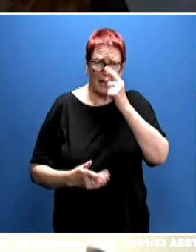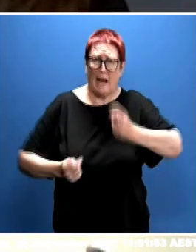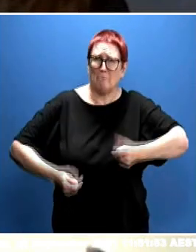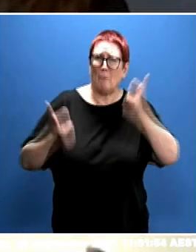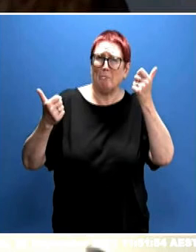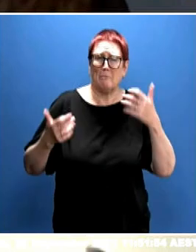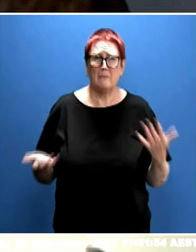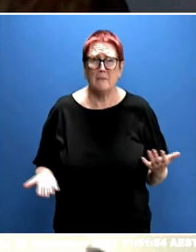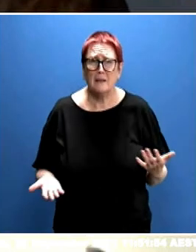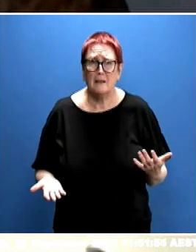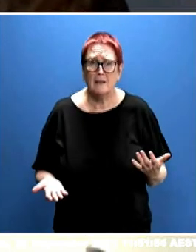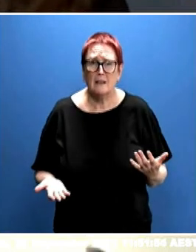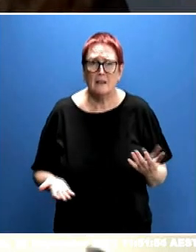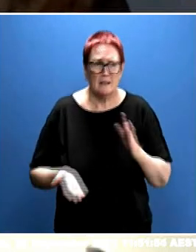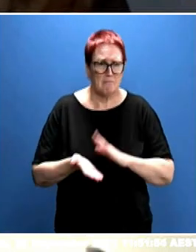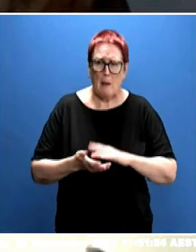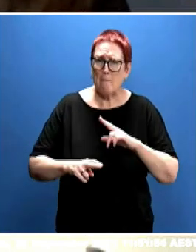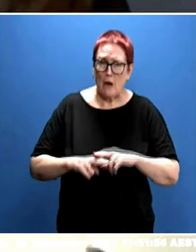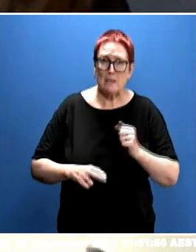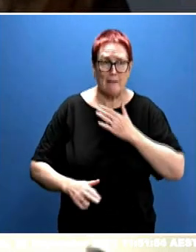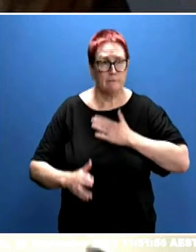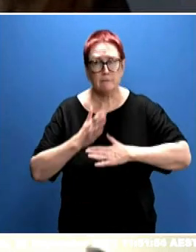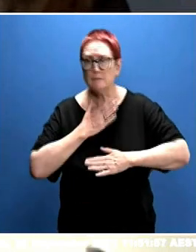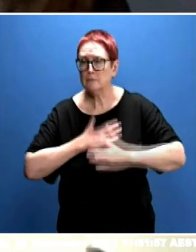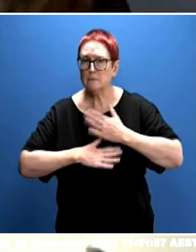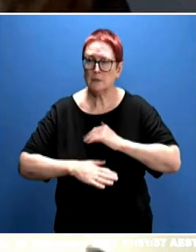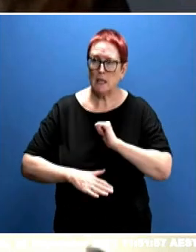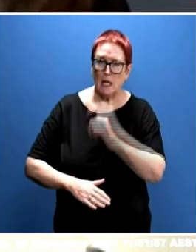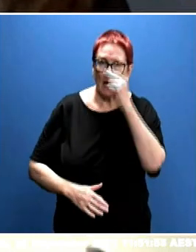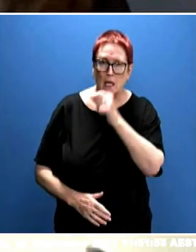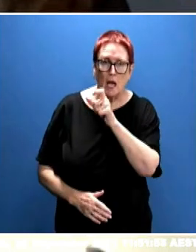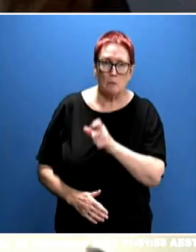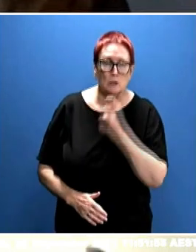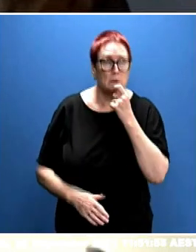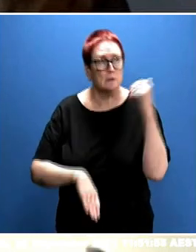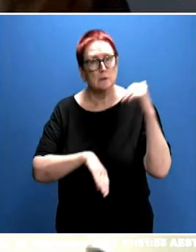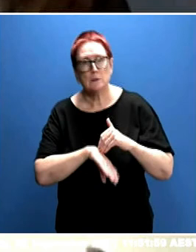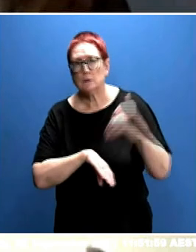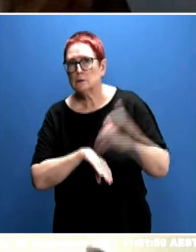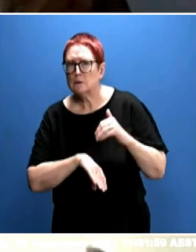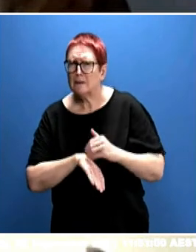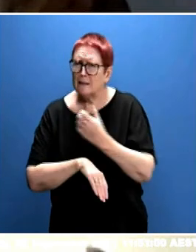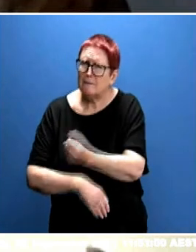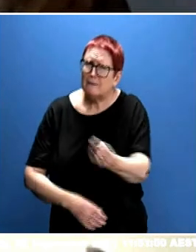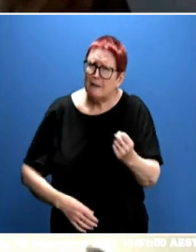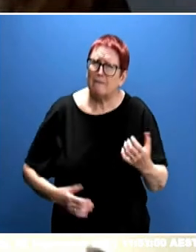Parents confront challenging behaviours, but as we all know, it's comparatively